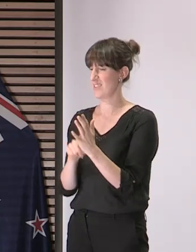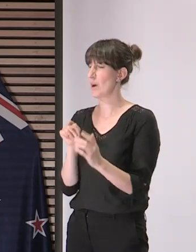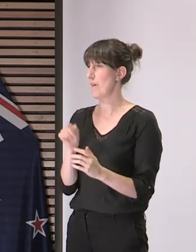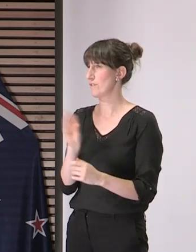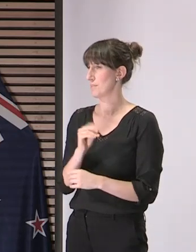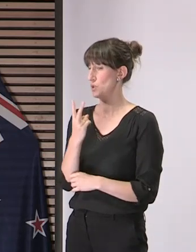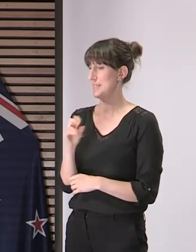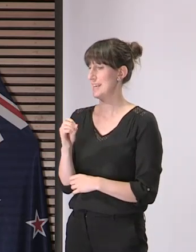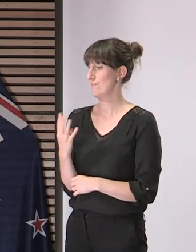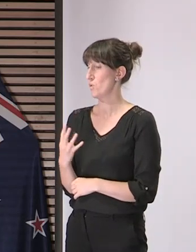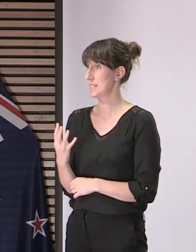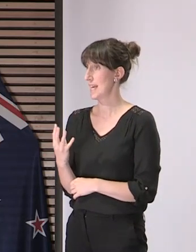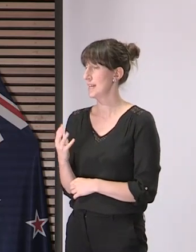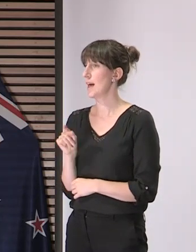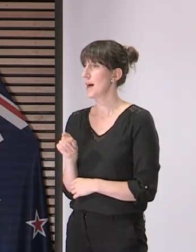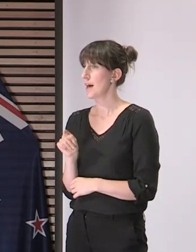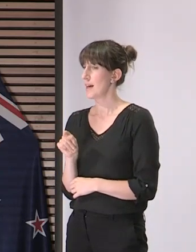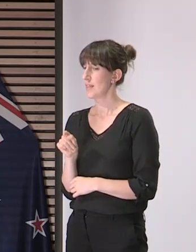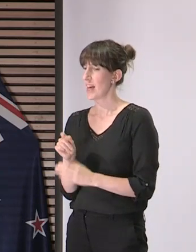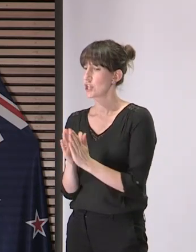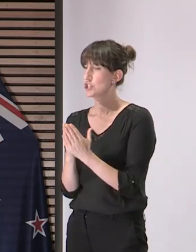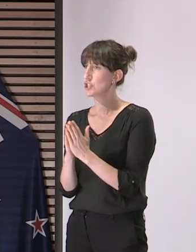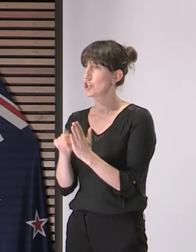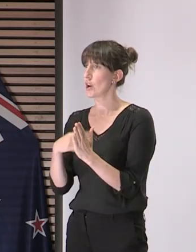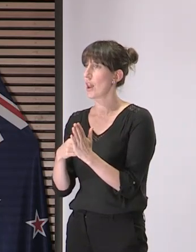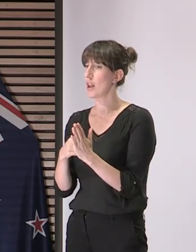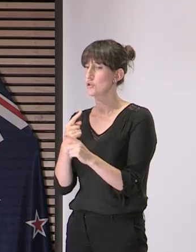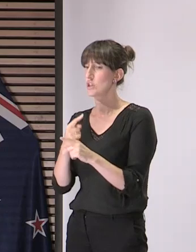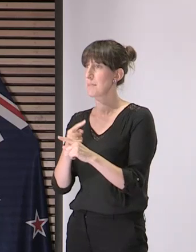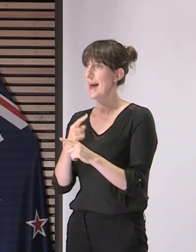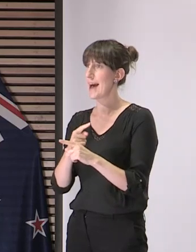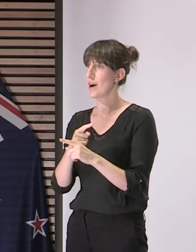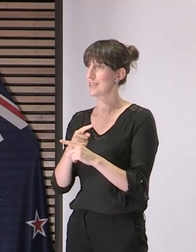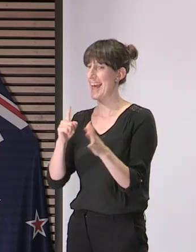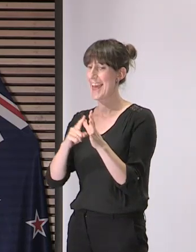signs and symbols. There's a